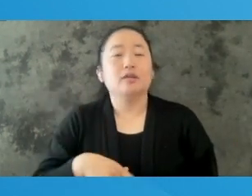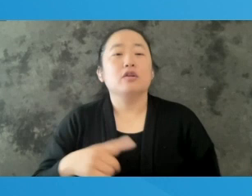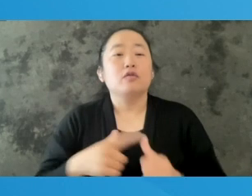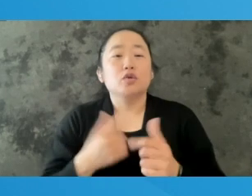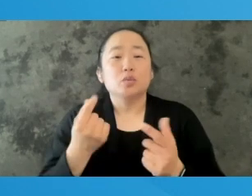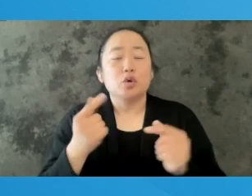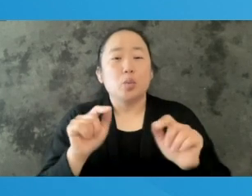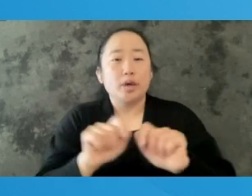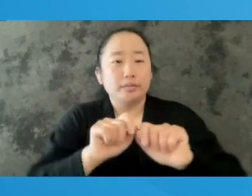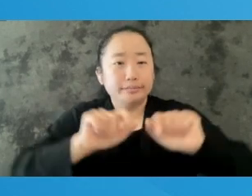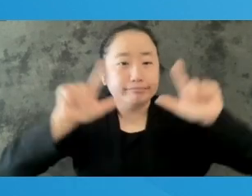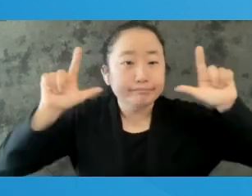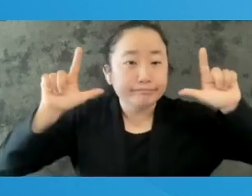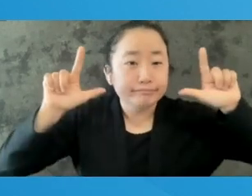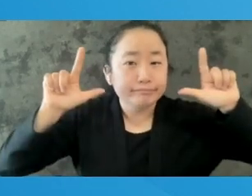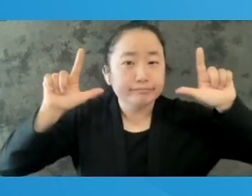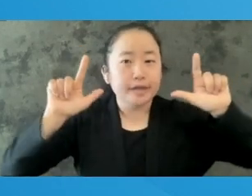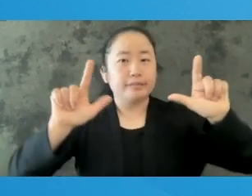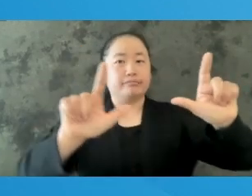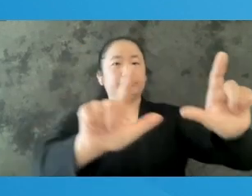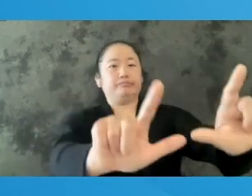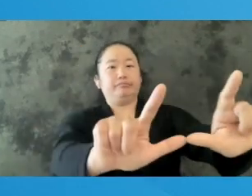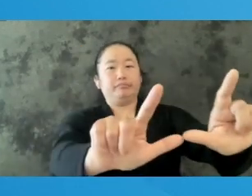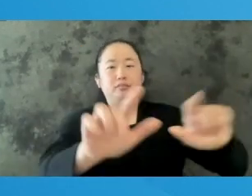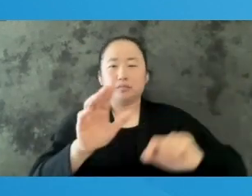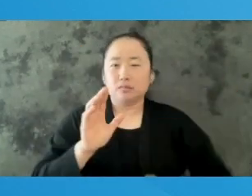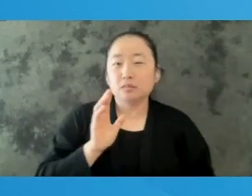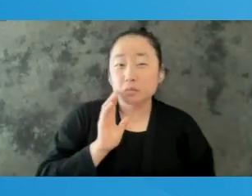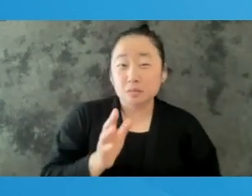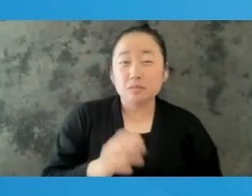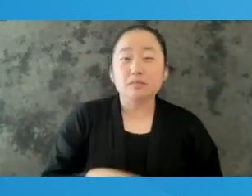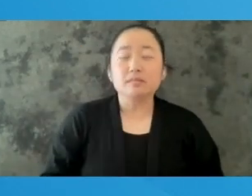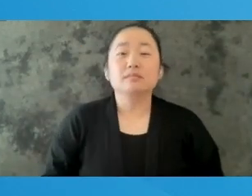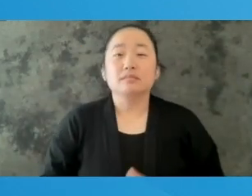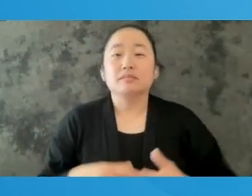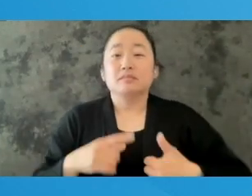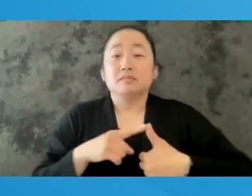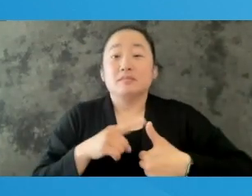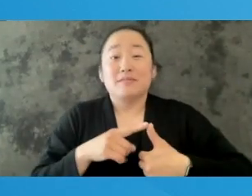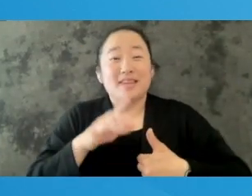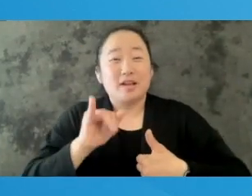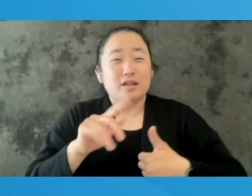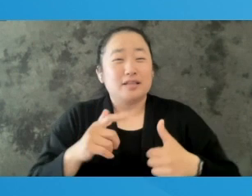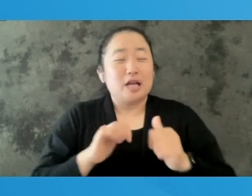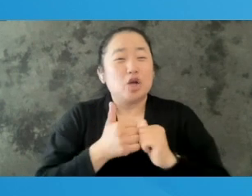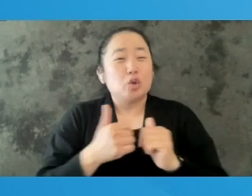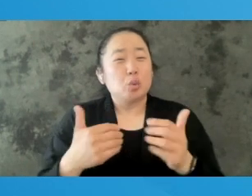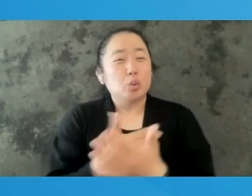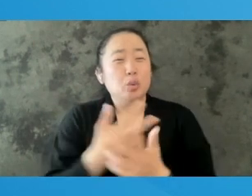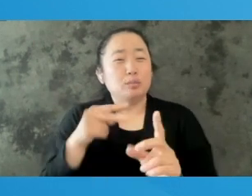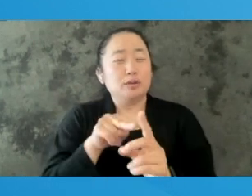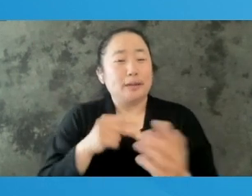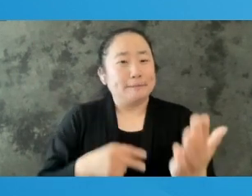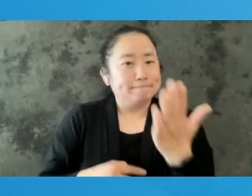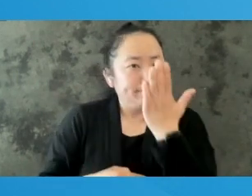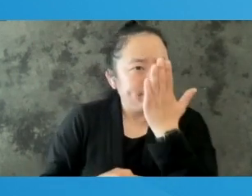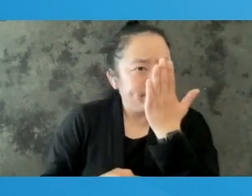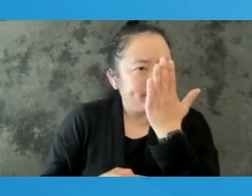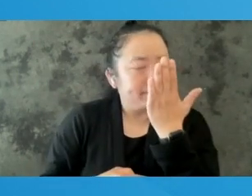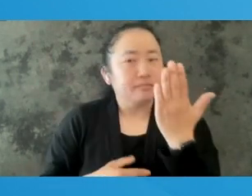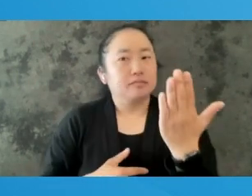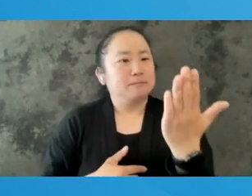This is a way to experience new perspectives when looking at an artwork close up and far